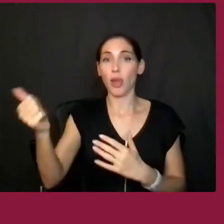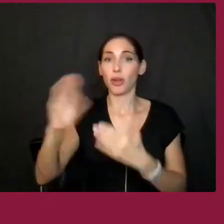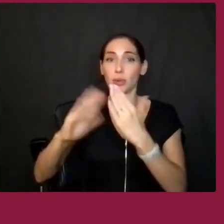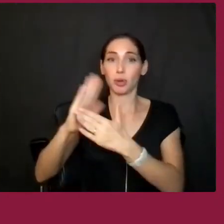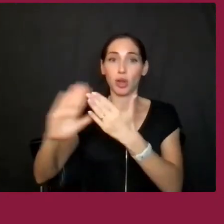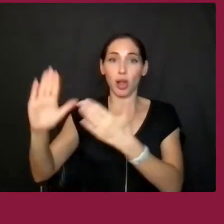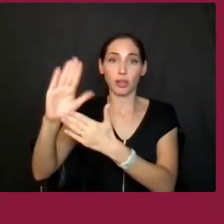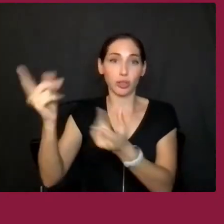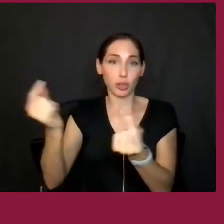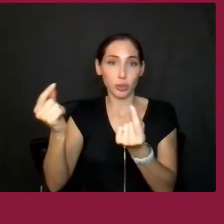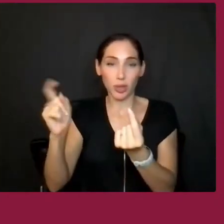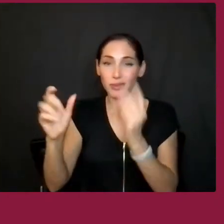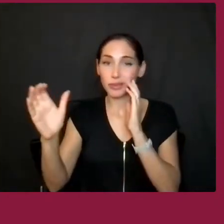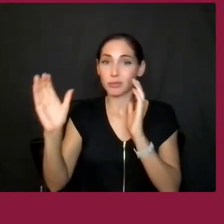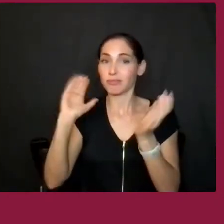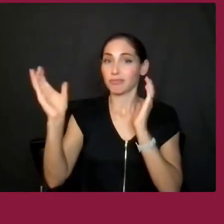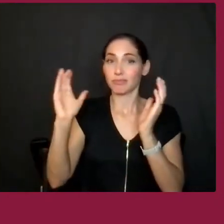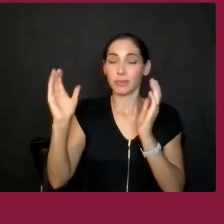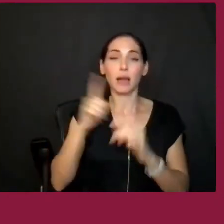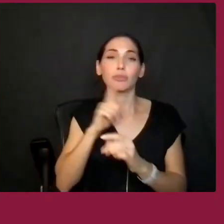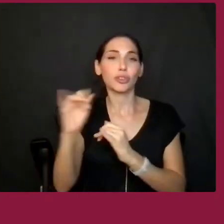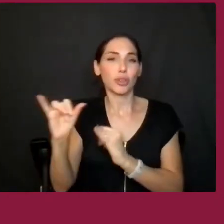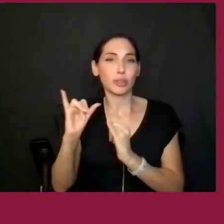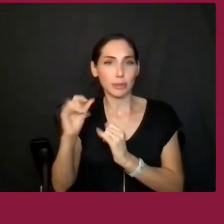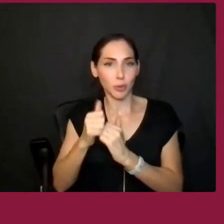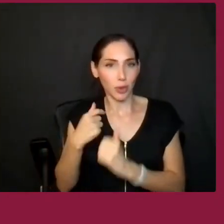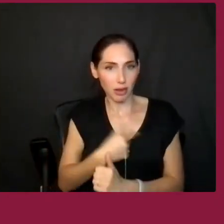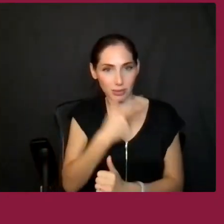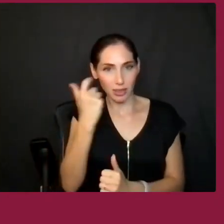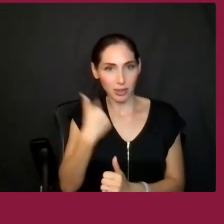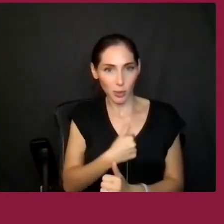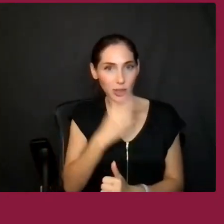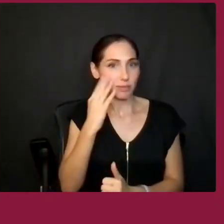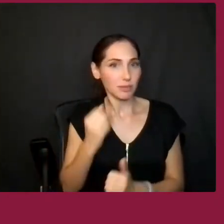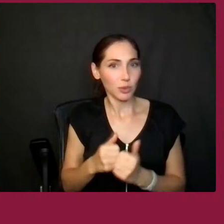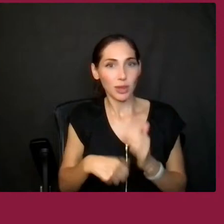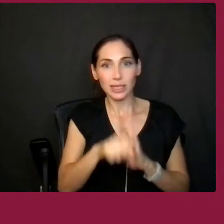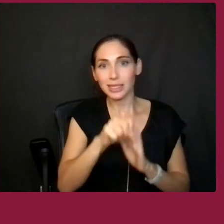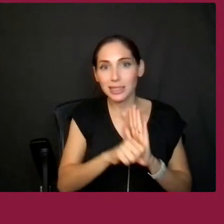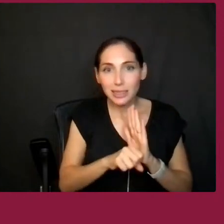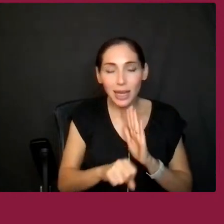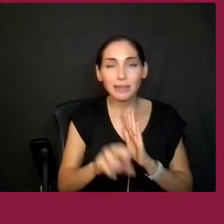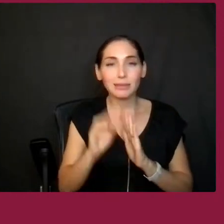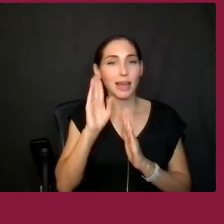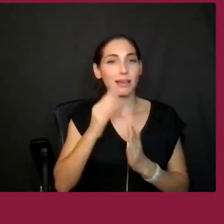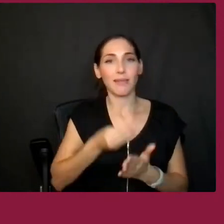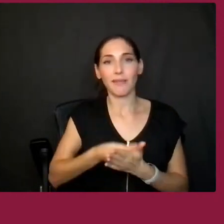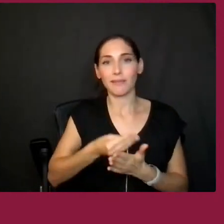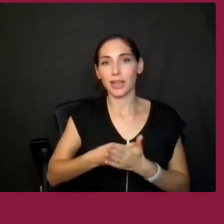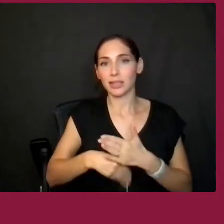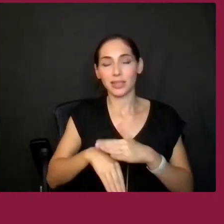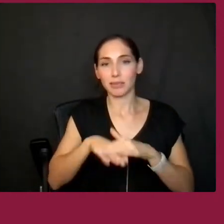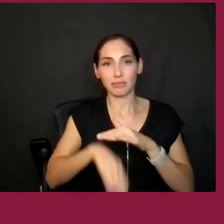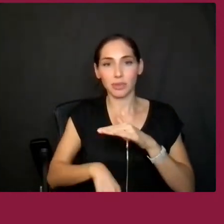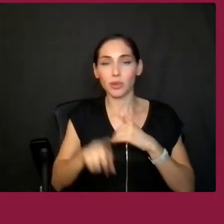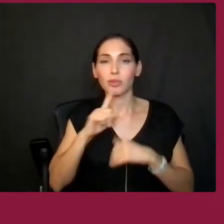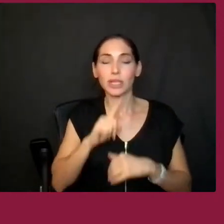I'm sure they're similar to us because we're dealing with the state, and we're underfunded. We are way underfunded.